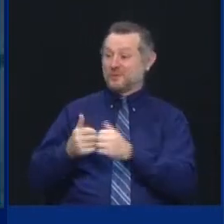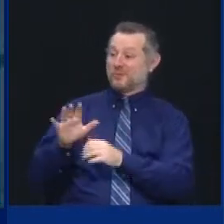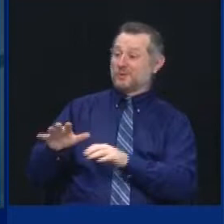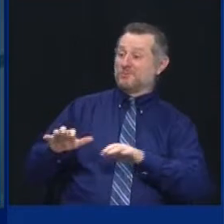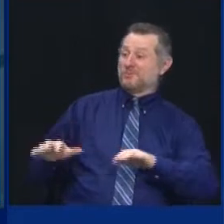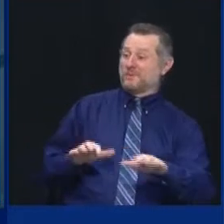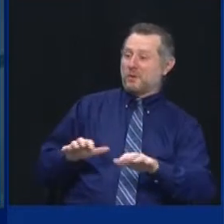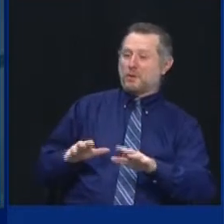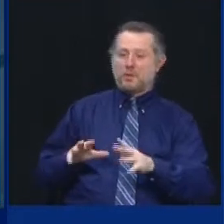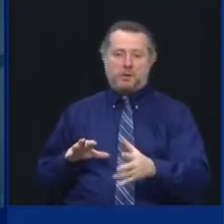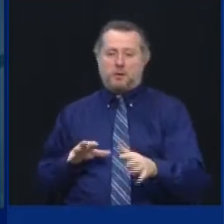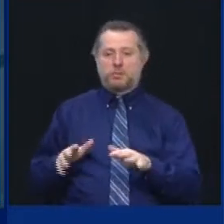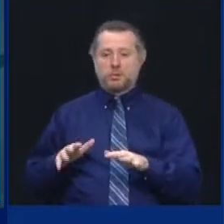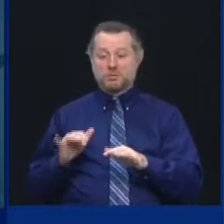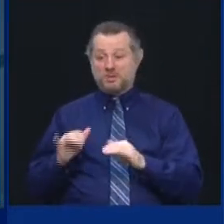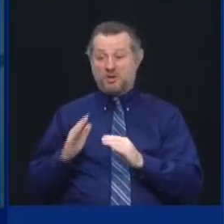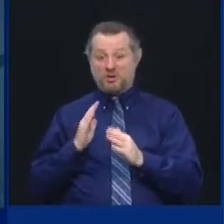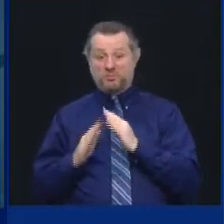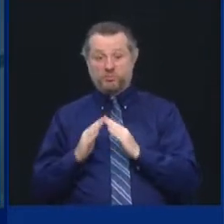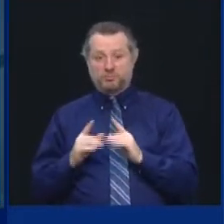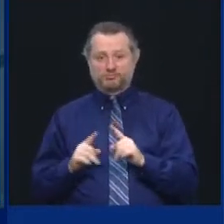AND IT IS A FUNCTION OF